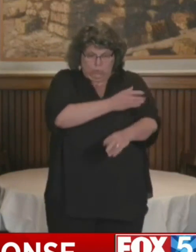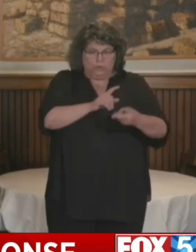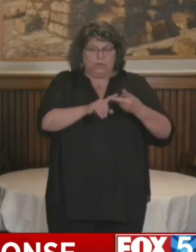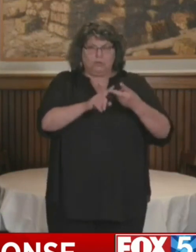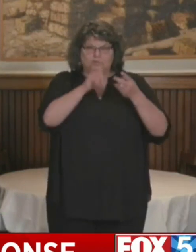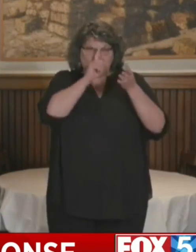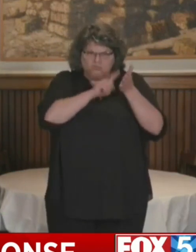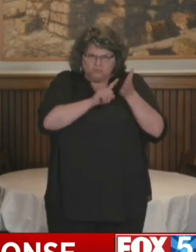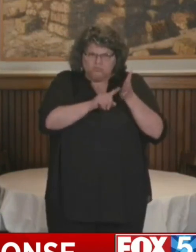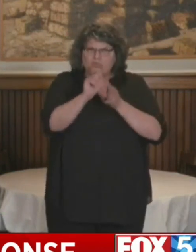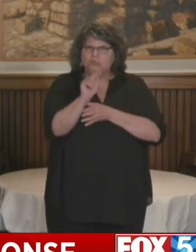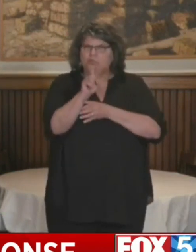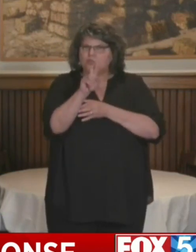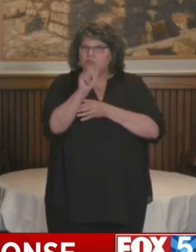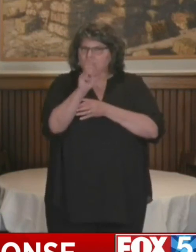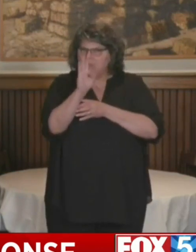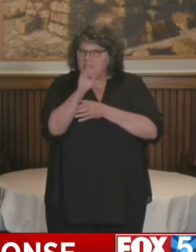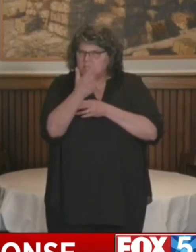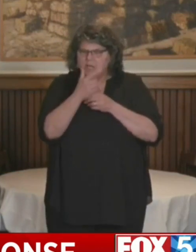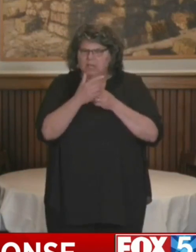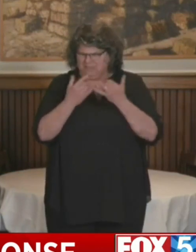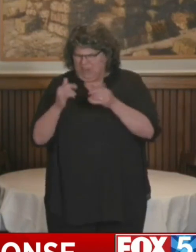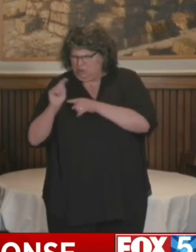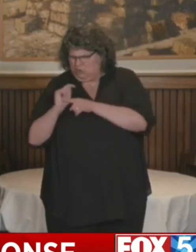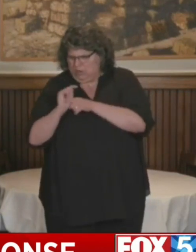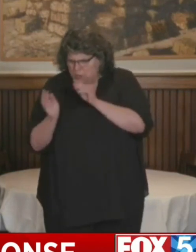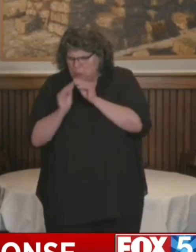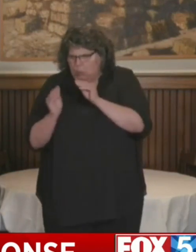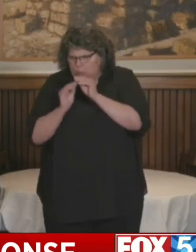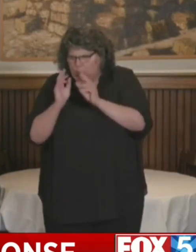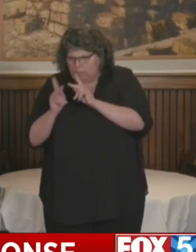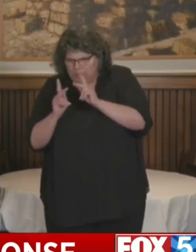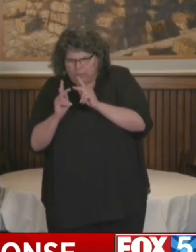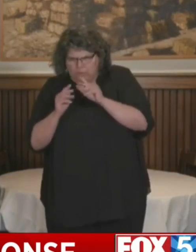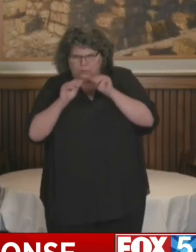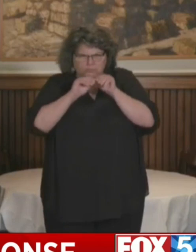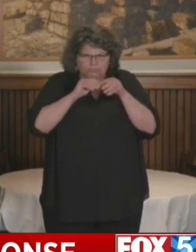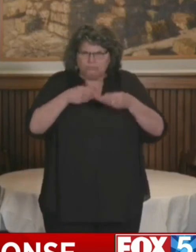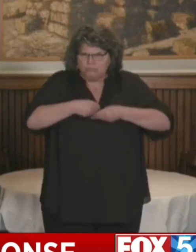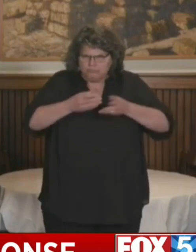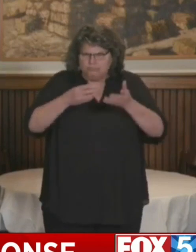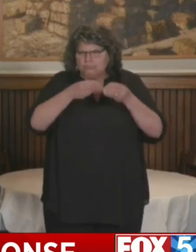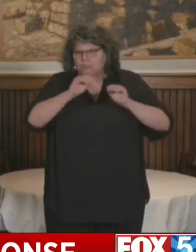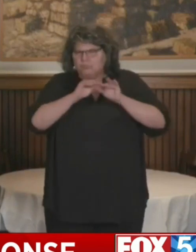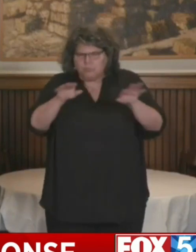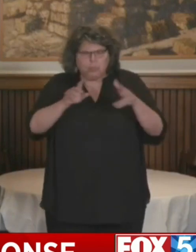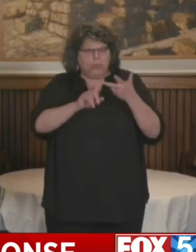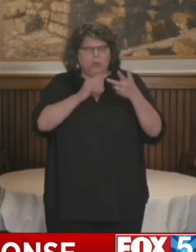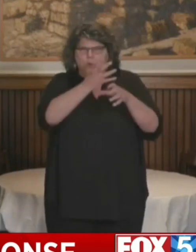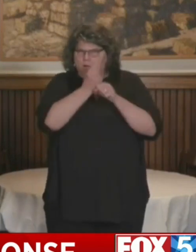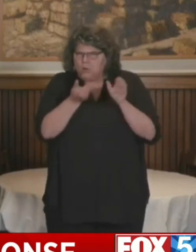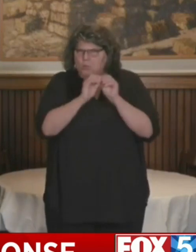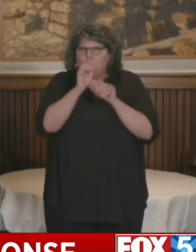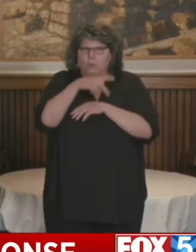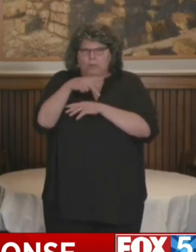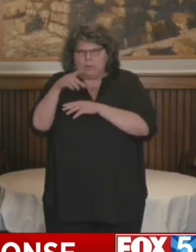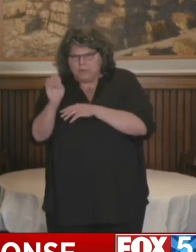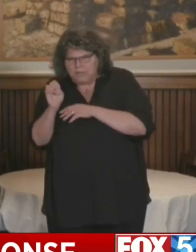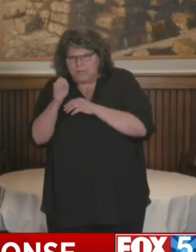BE ADVANCING IN THE VERY NEAR A TERM SO TESTING. IT'S IMPROVING TRACING. WE'RE